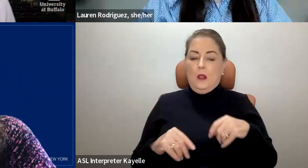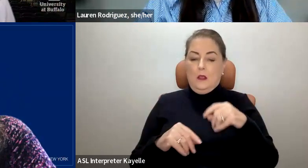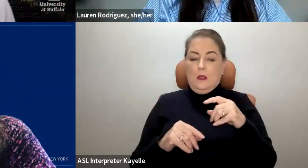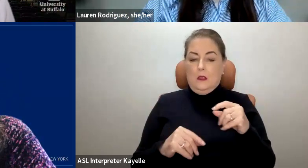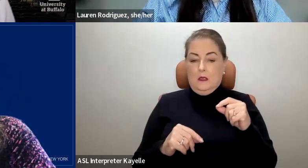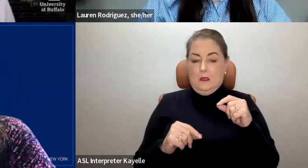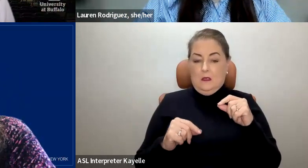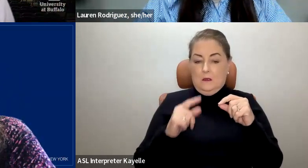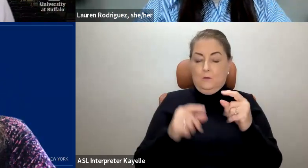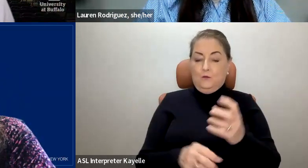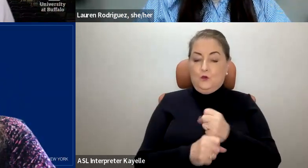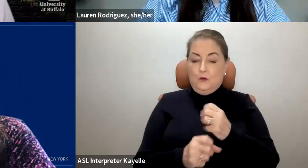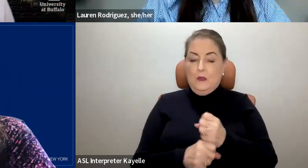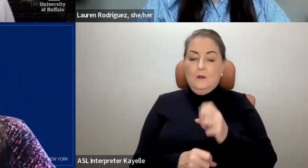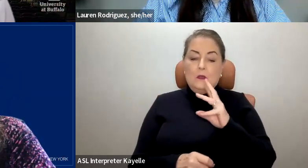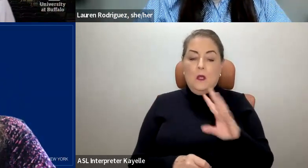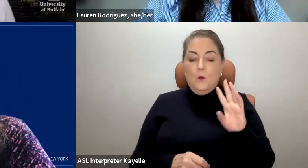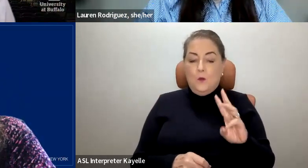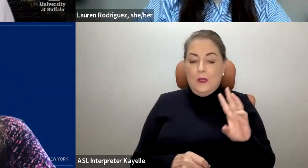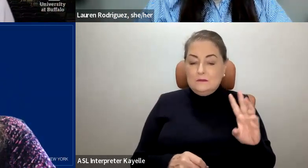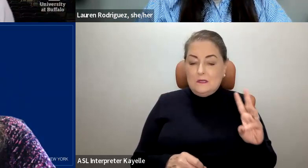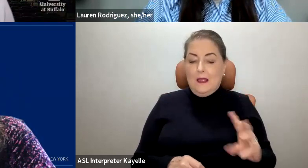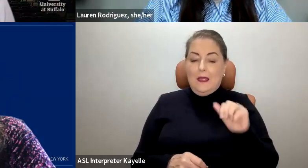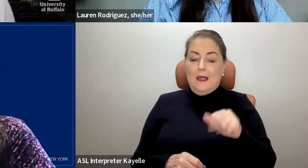talking websites, we're talking apps, we're talking computer